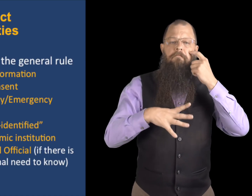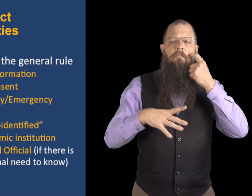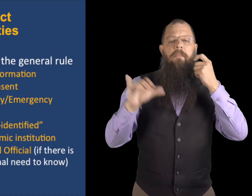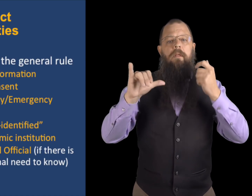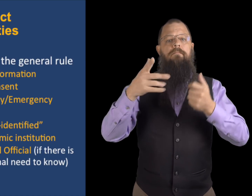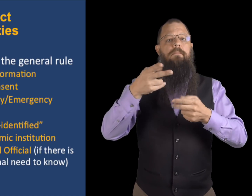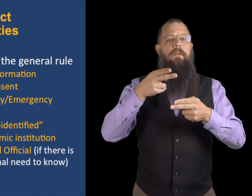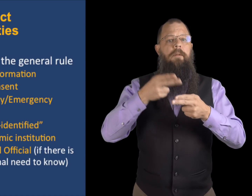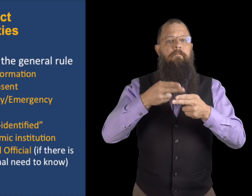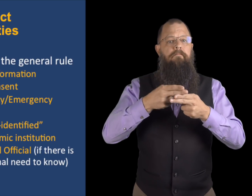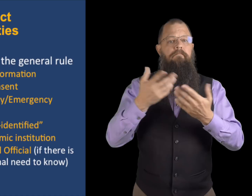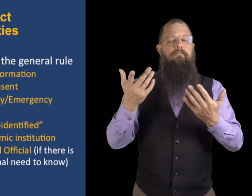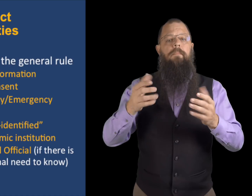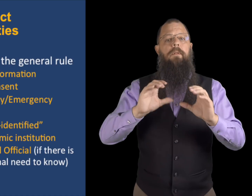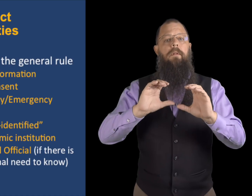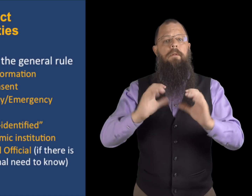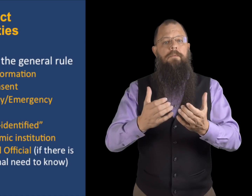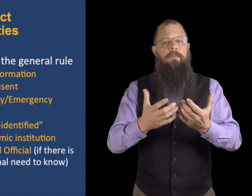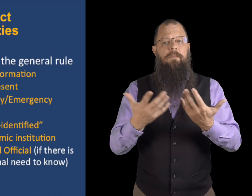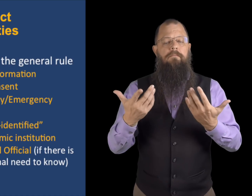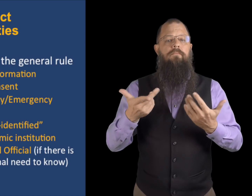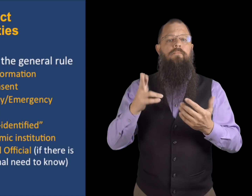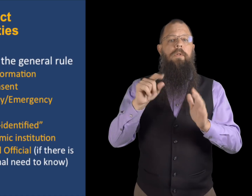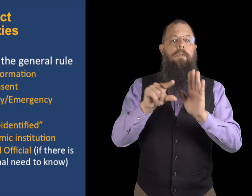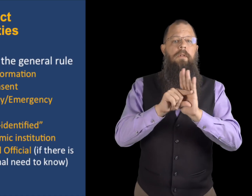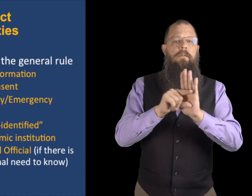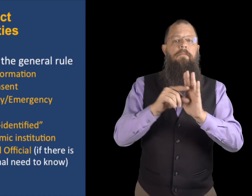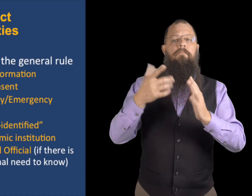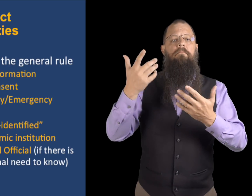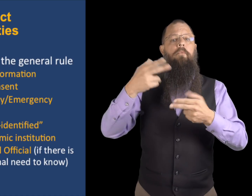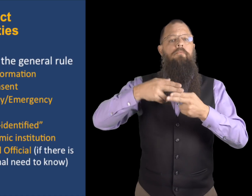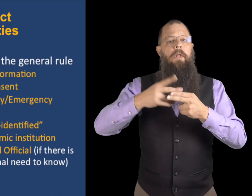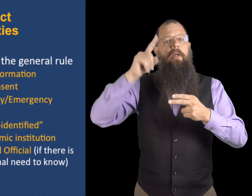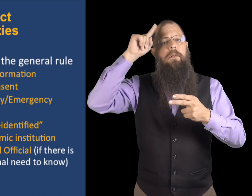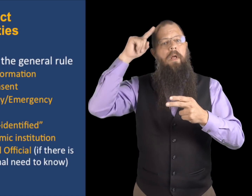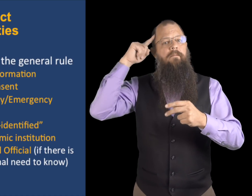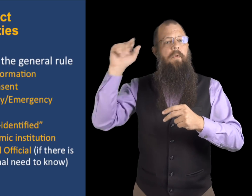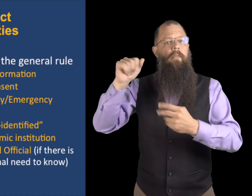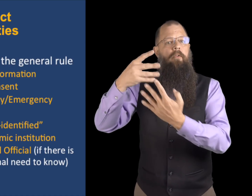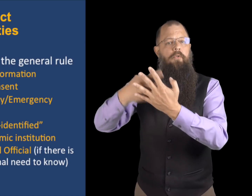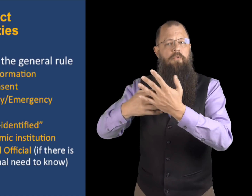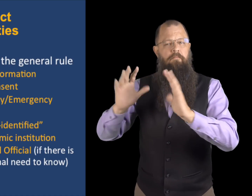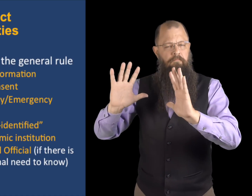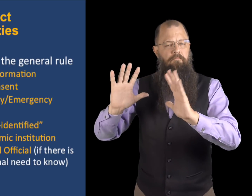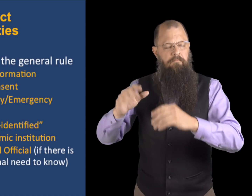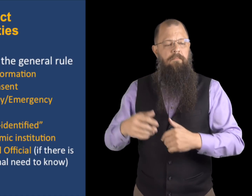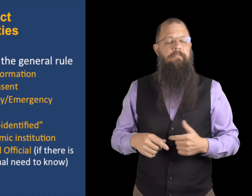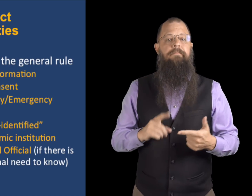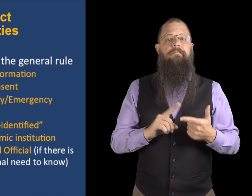students, such as name, classes, grade, height and weight for athletic roster